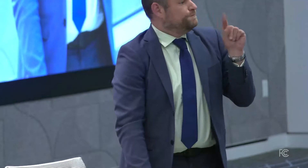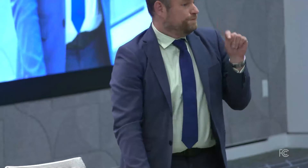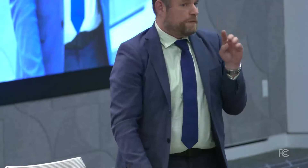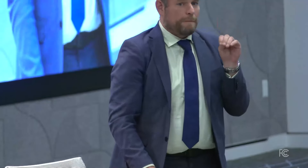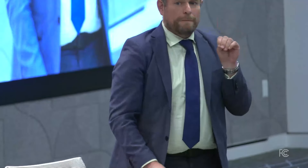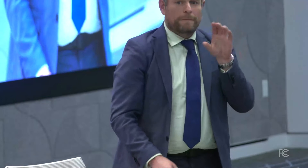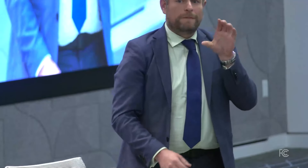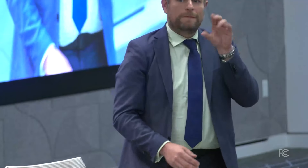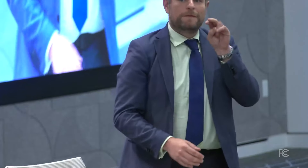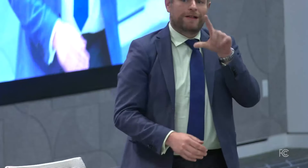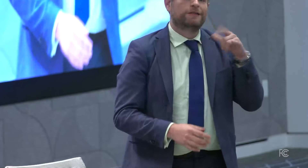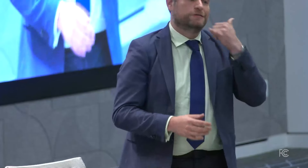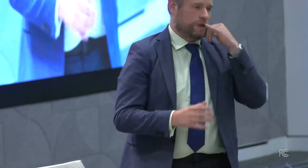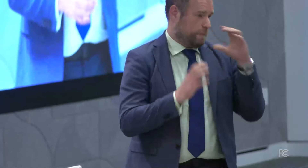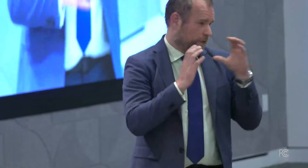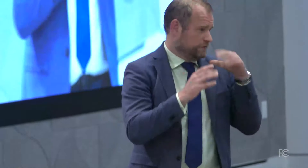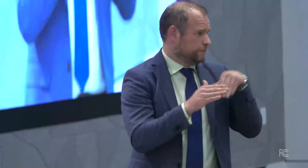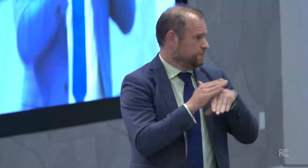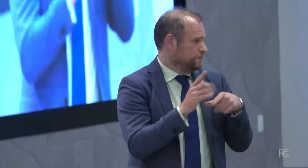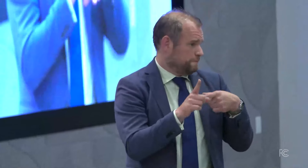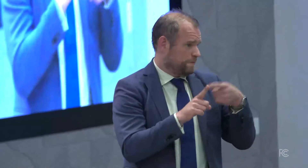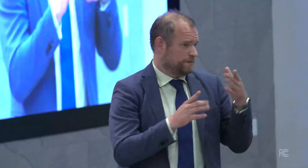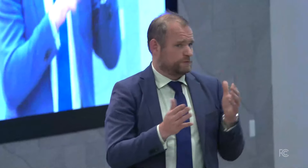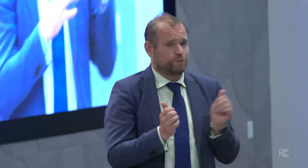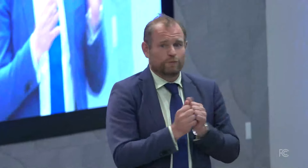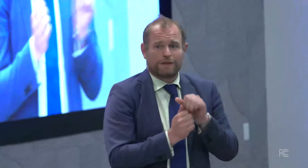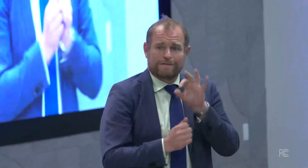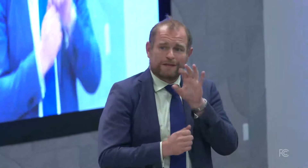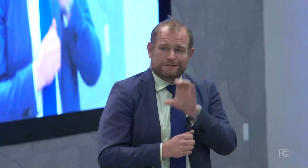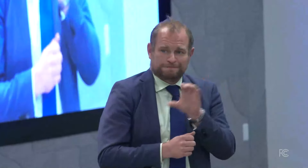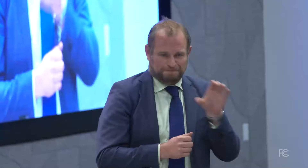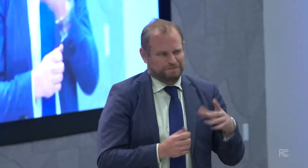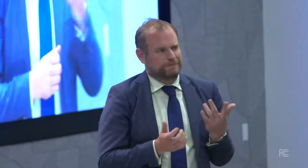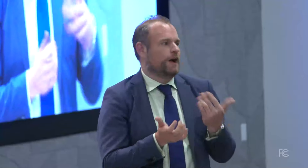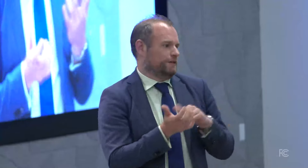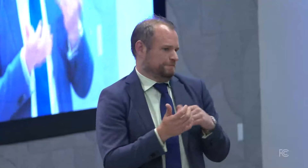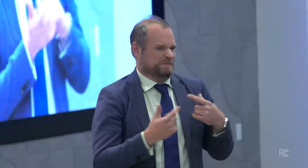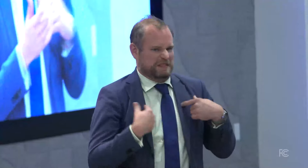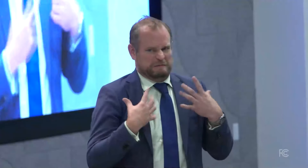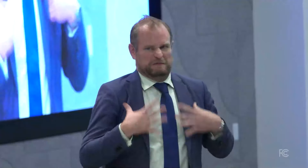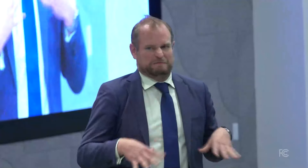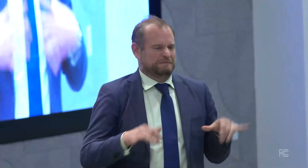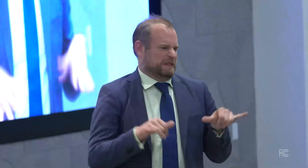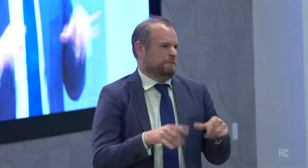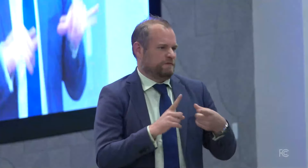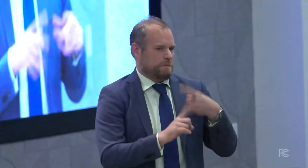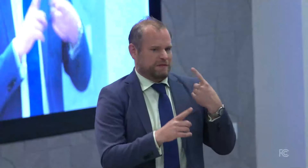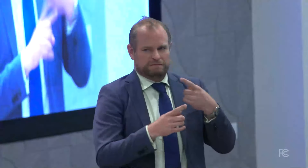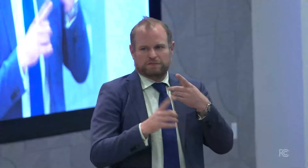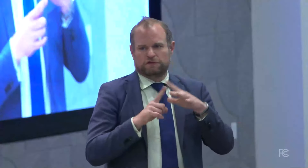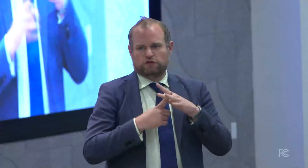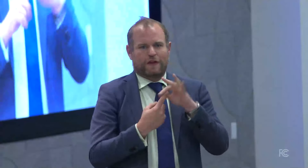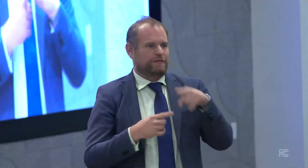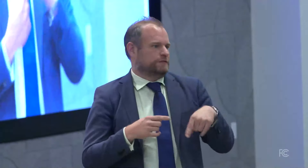I THINK I DID. THANK YOU.